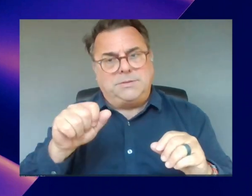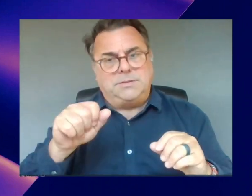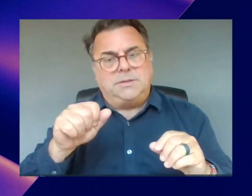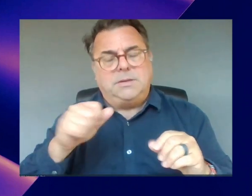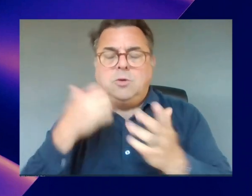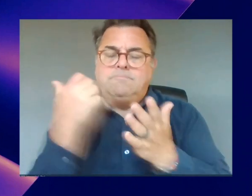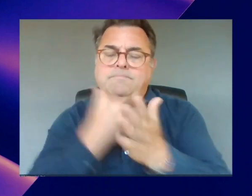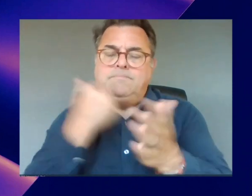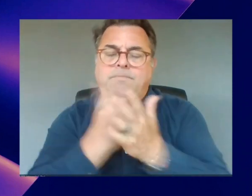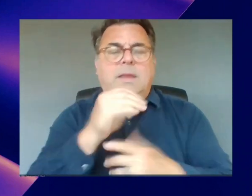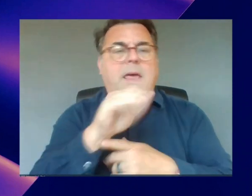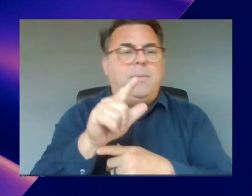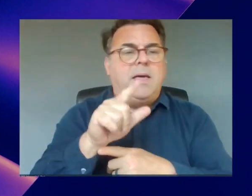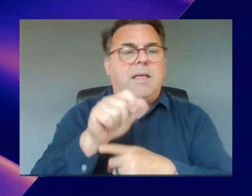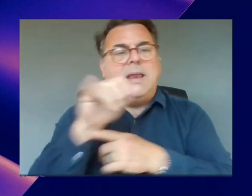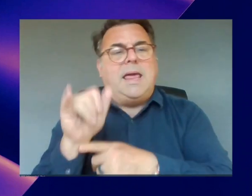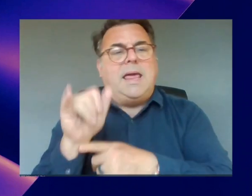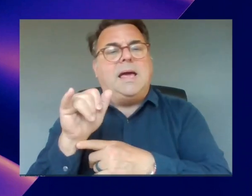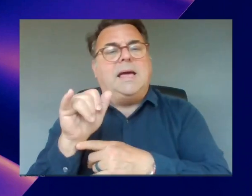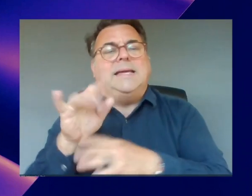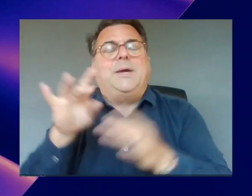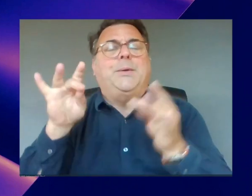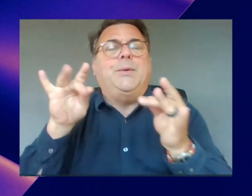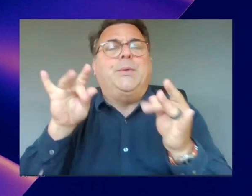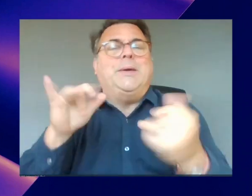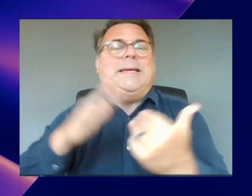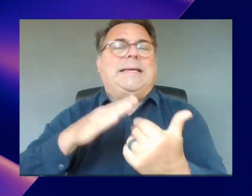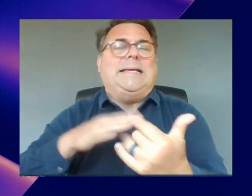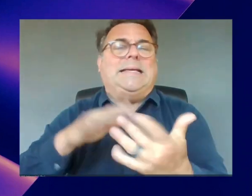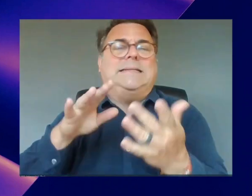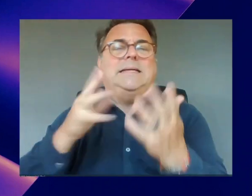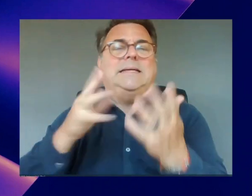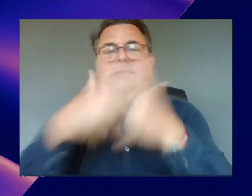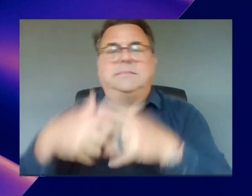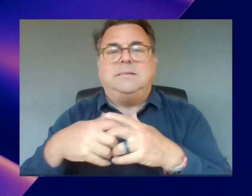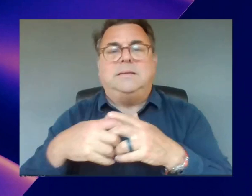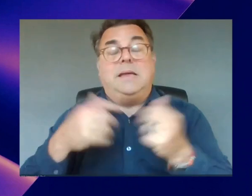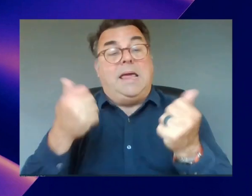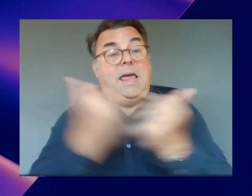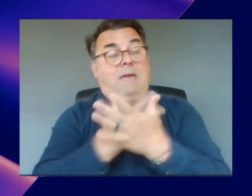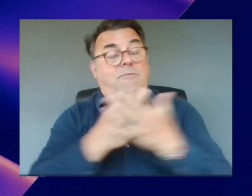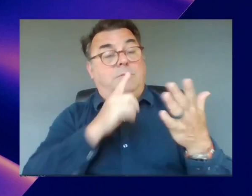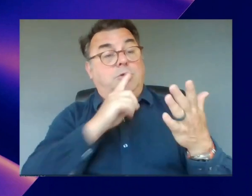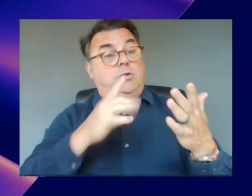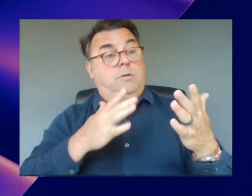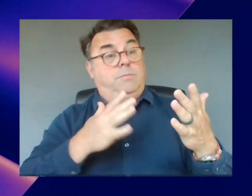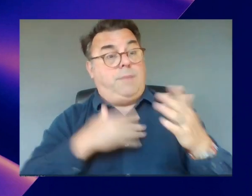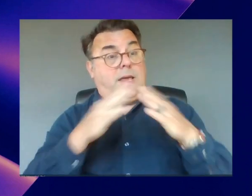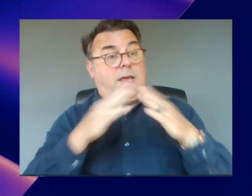in a very seamless and easy to use way, so everyone can be assured that their systems are running at all.